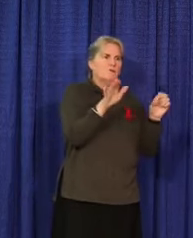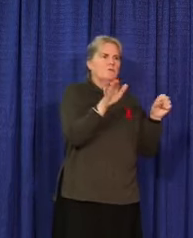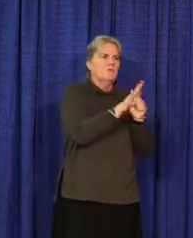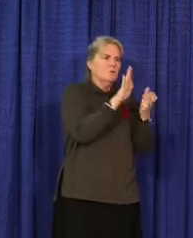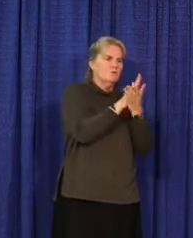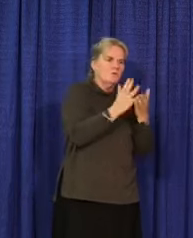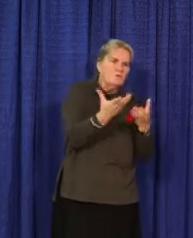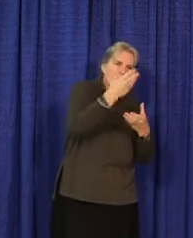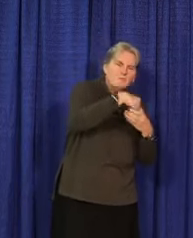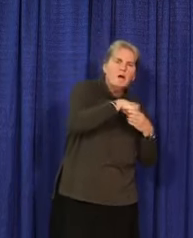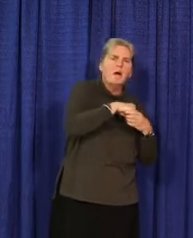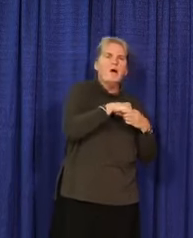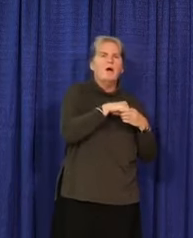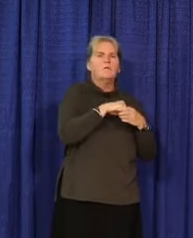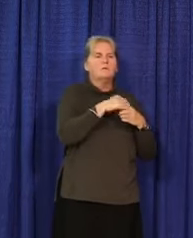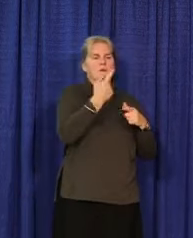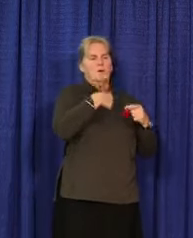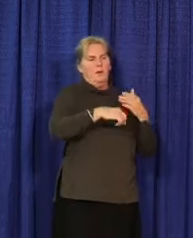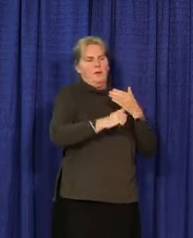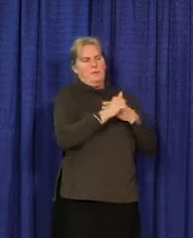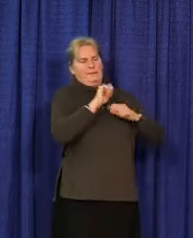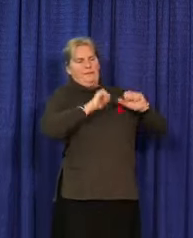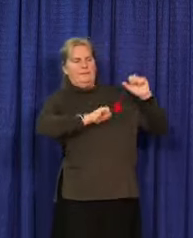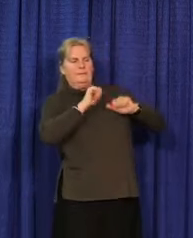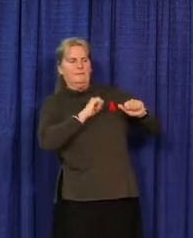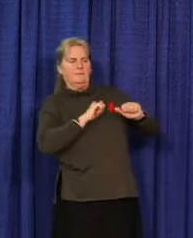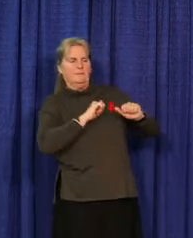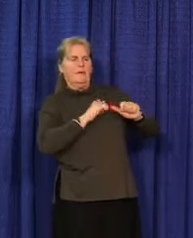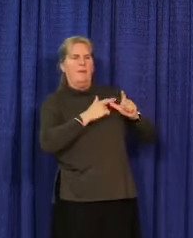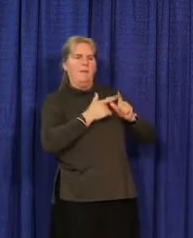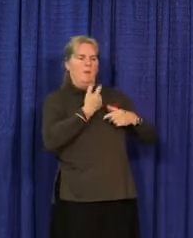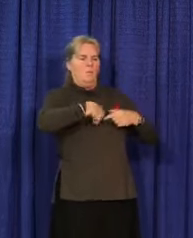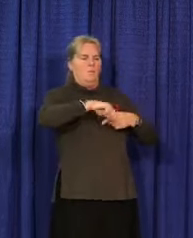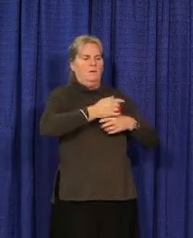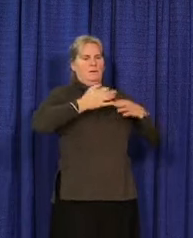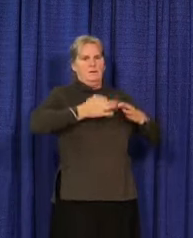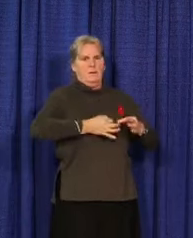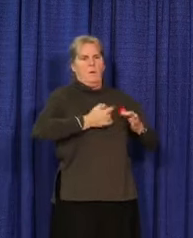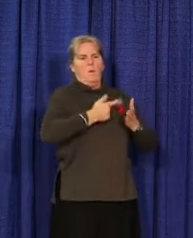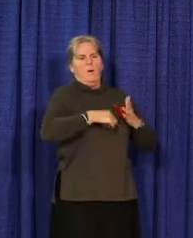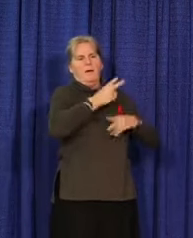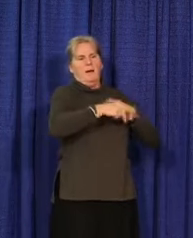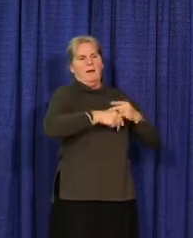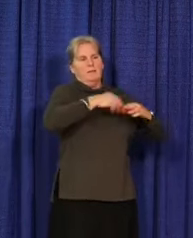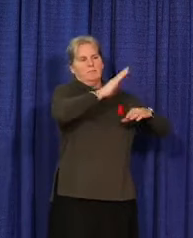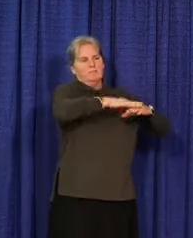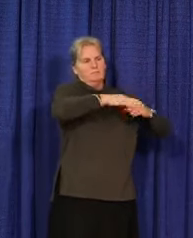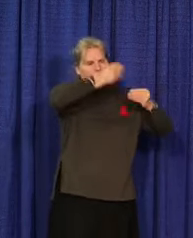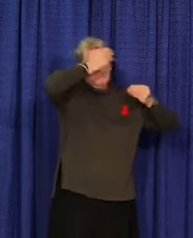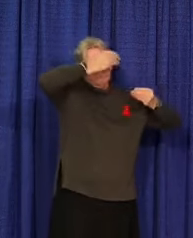at-large. It really becomes a risk assessment that then informs the notification process.